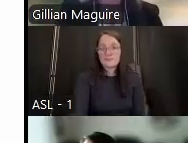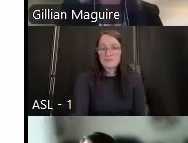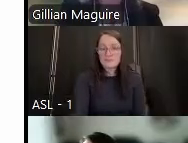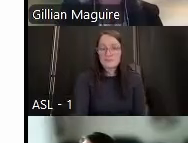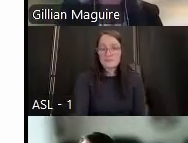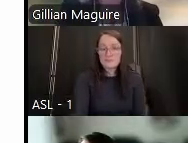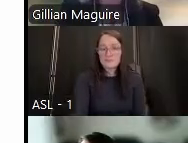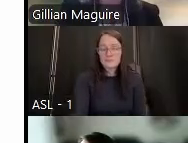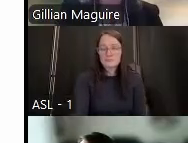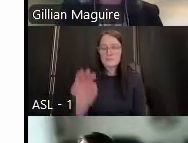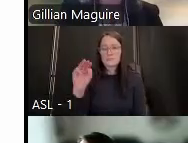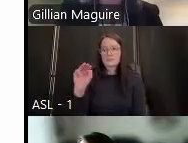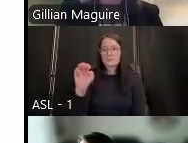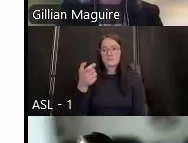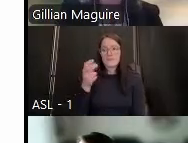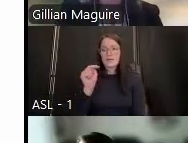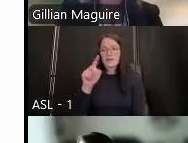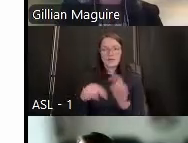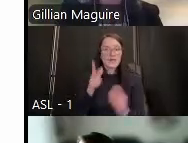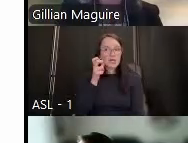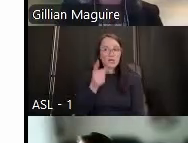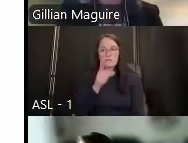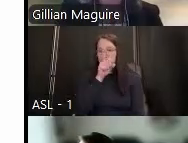Megan, you're muted.